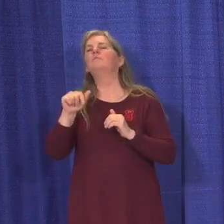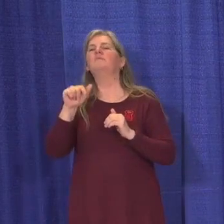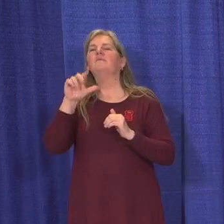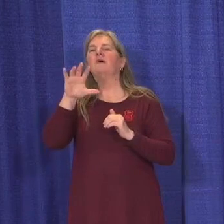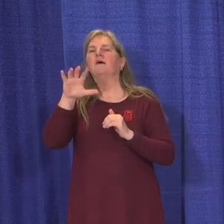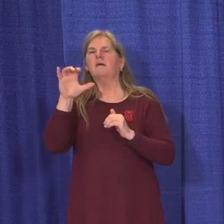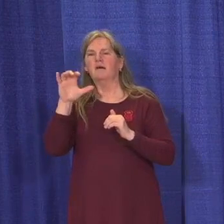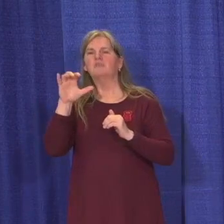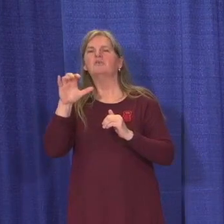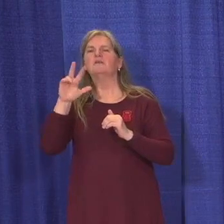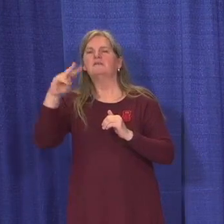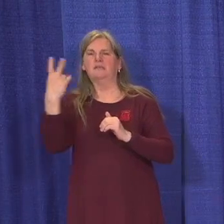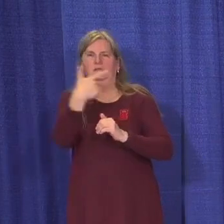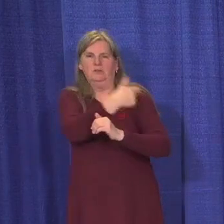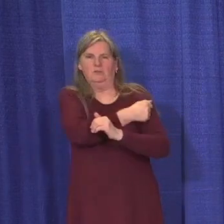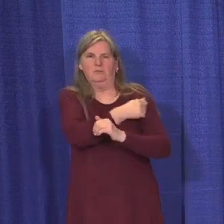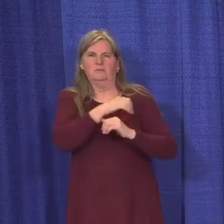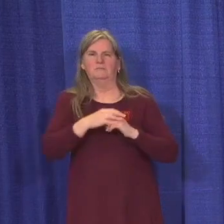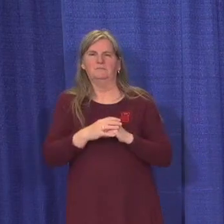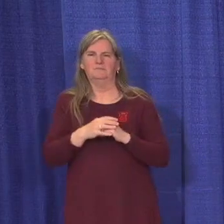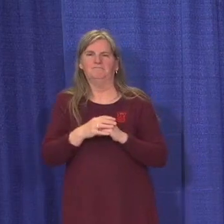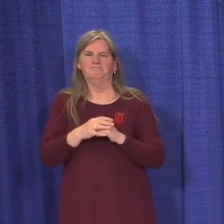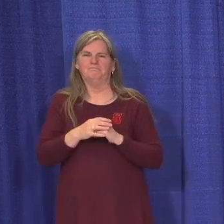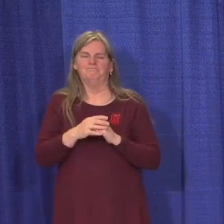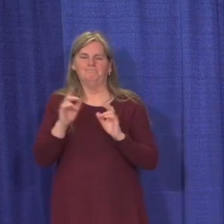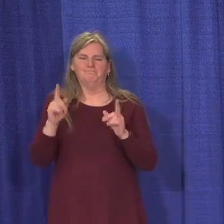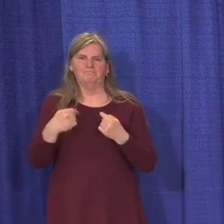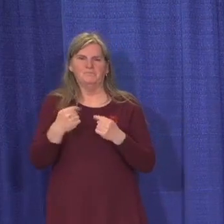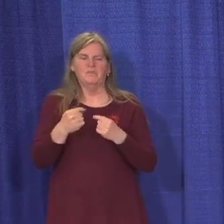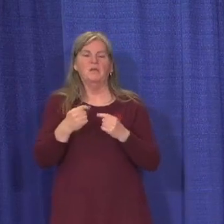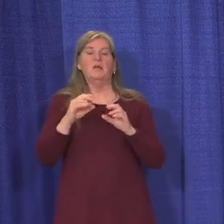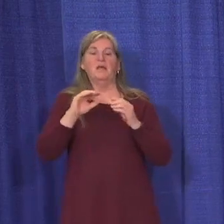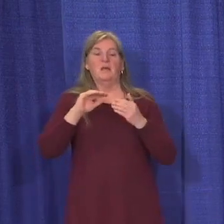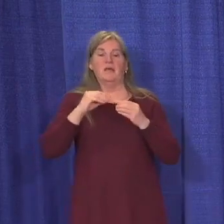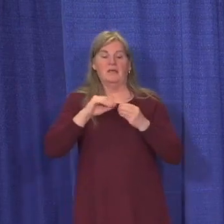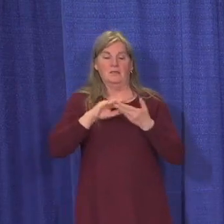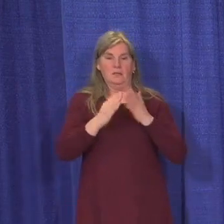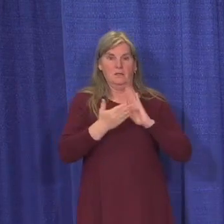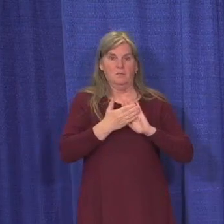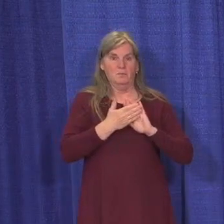to find. As of yesterday we had administered just under